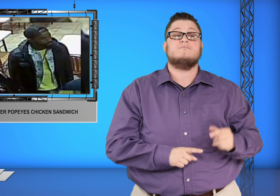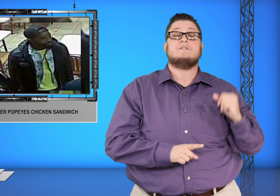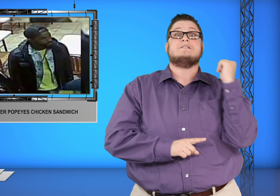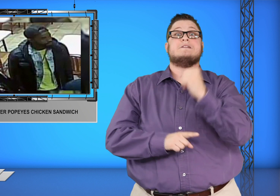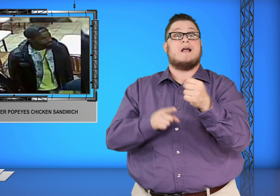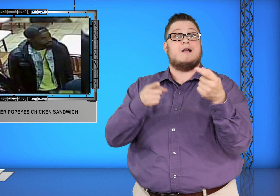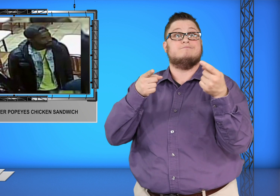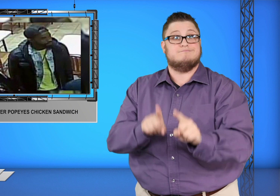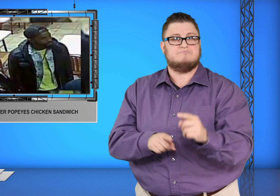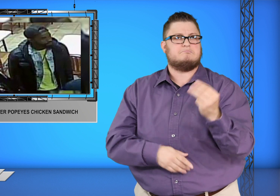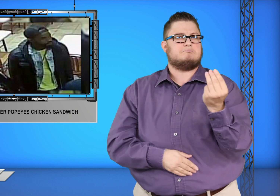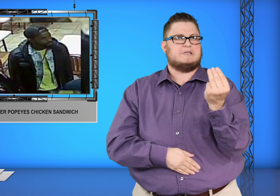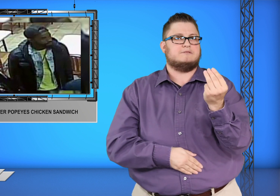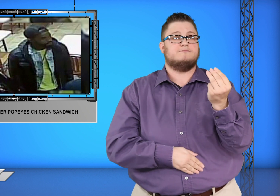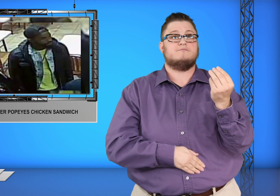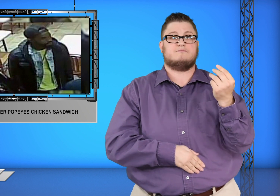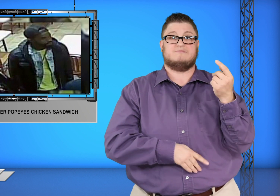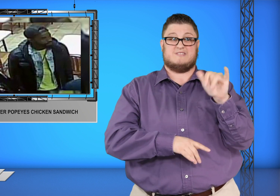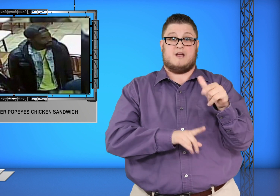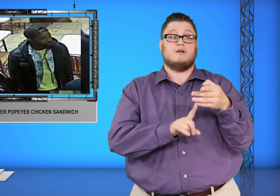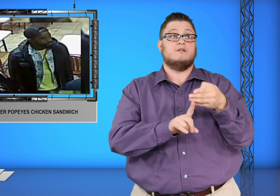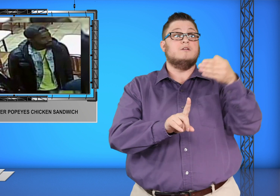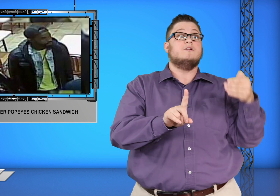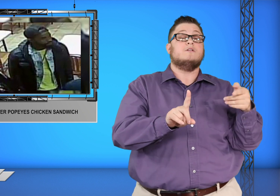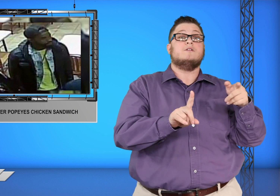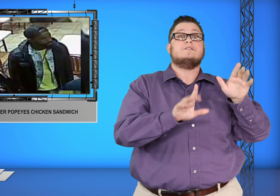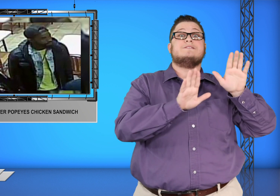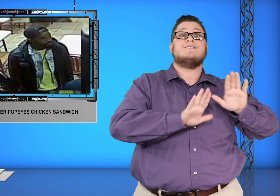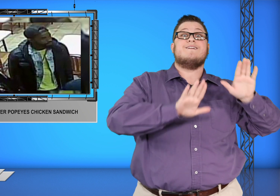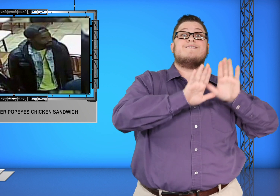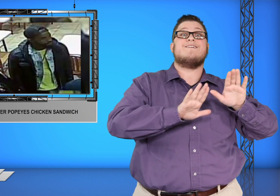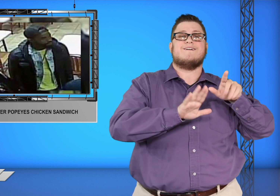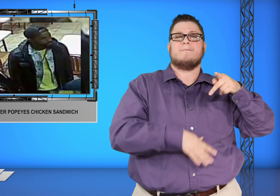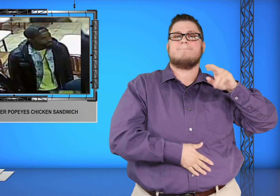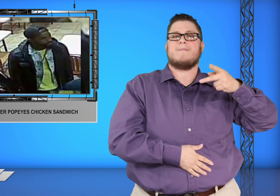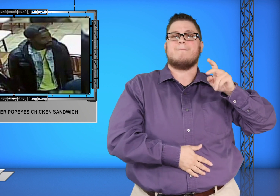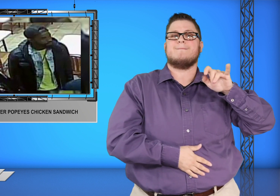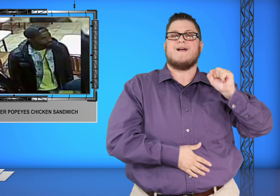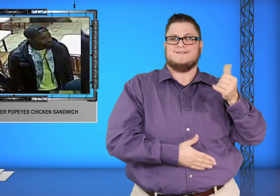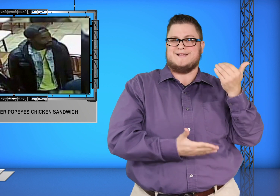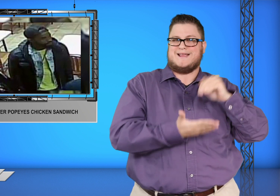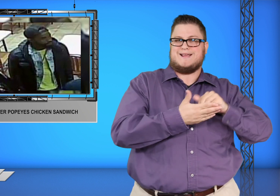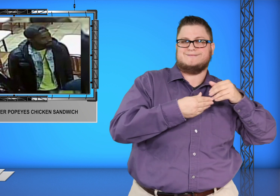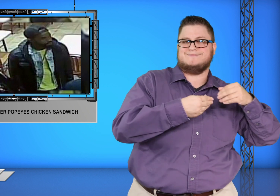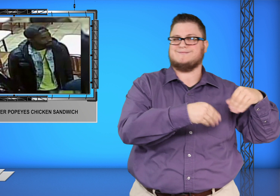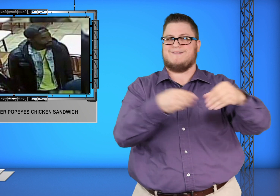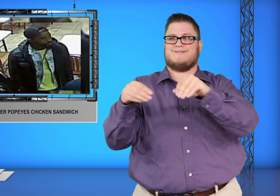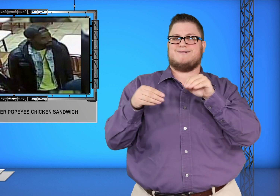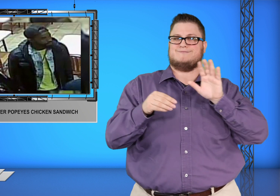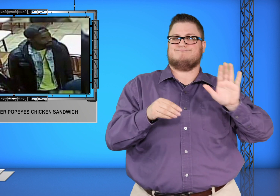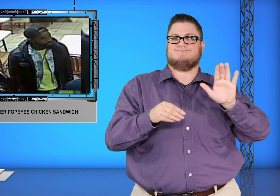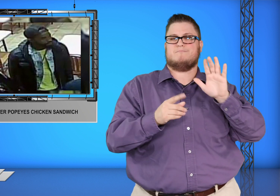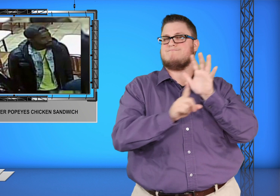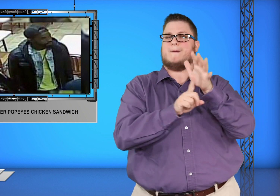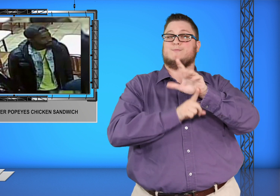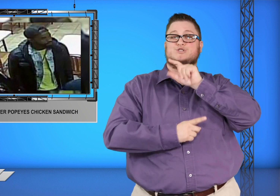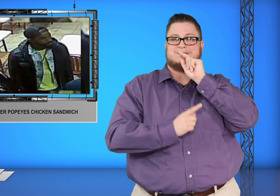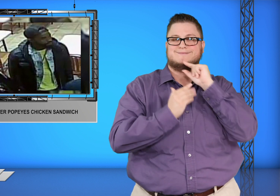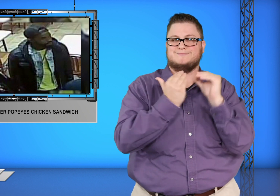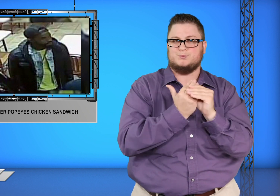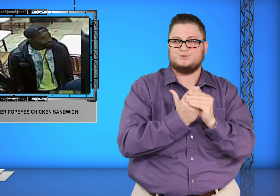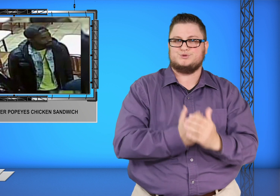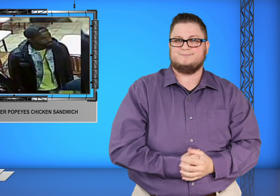The stabbing came the day after Popeyes resumed selling its popular chicken sandwich.